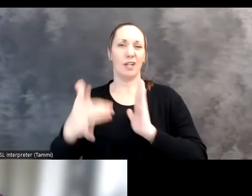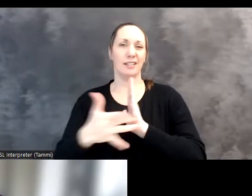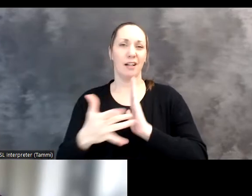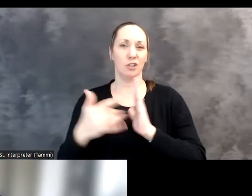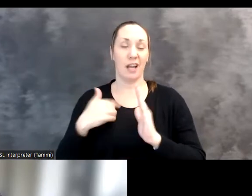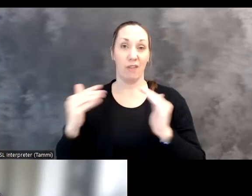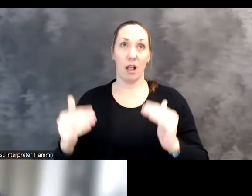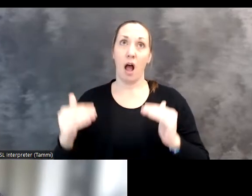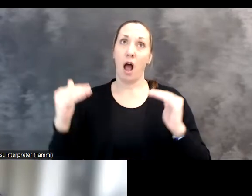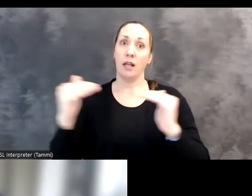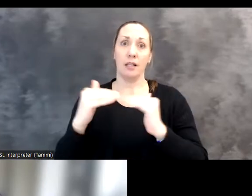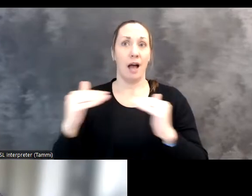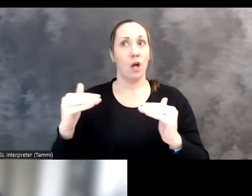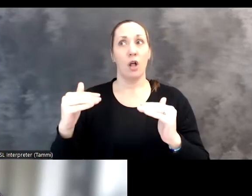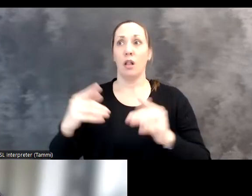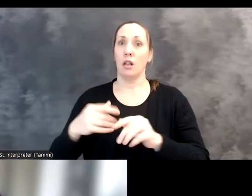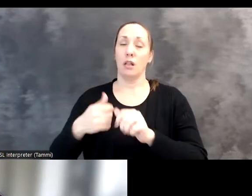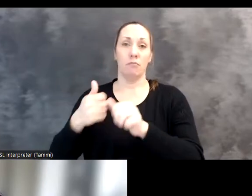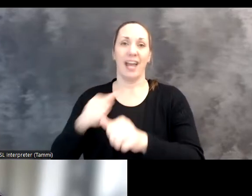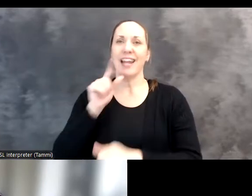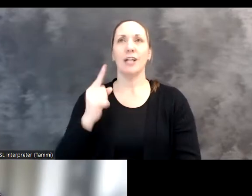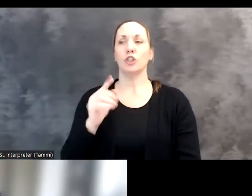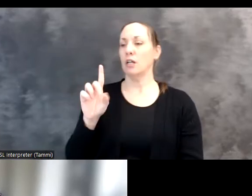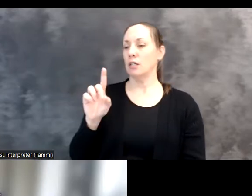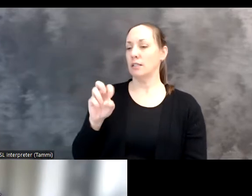the process from Day 1 really allows for technologies that